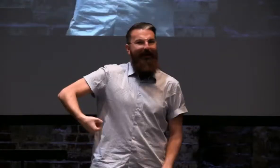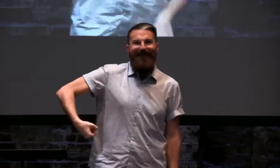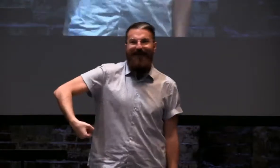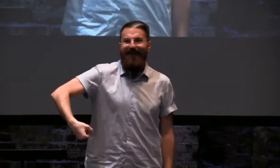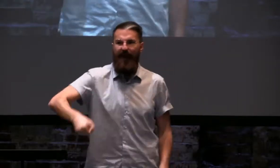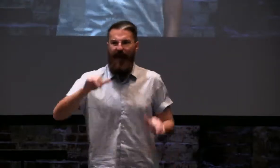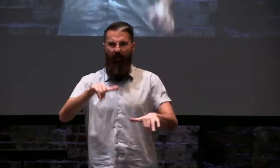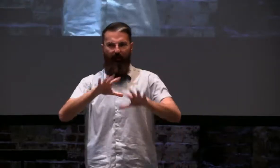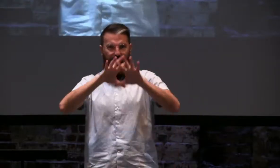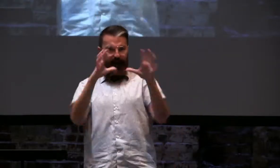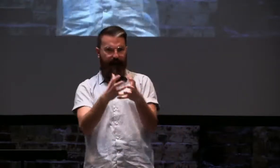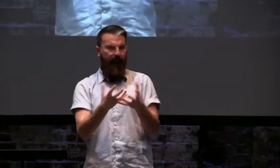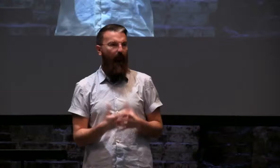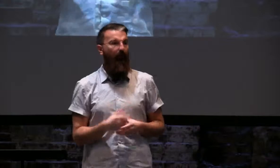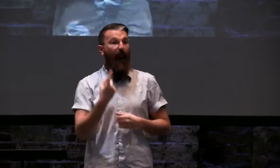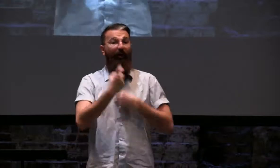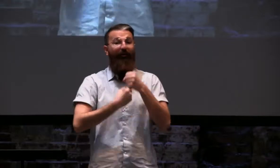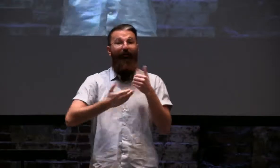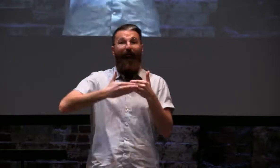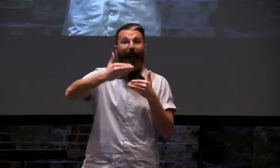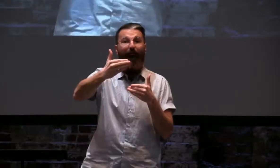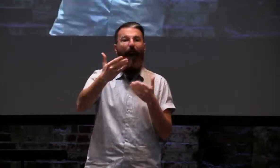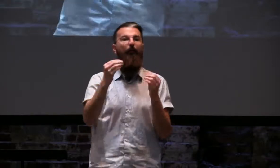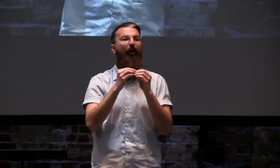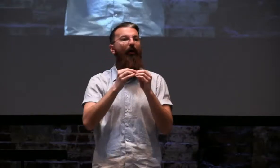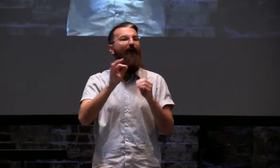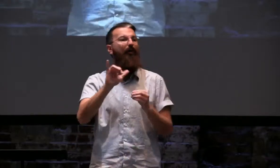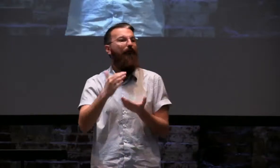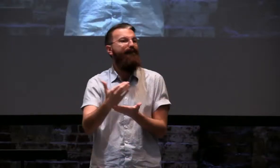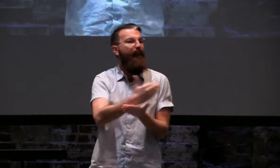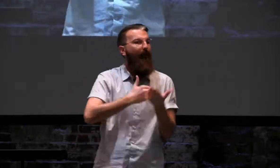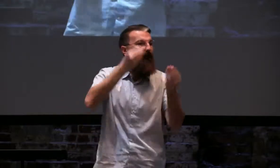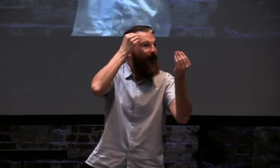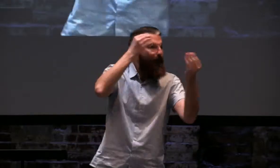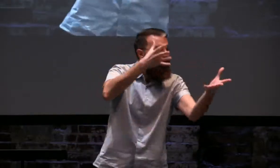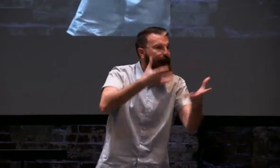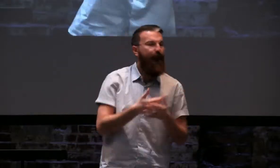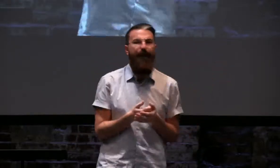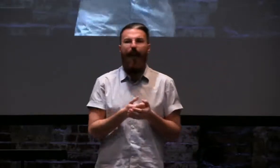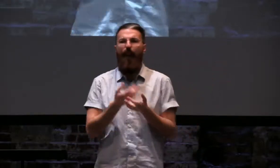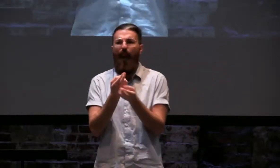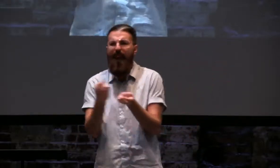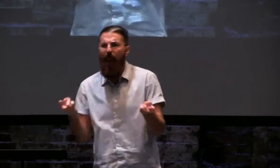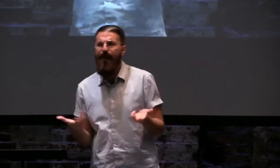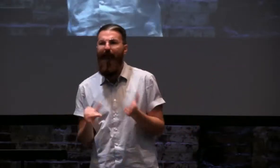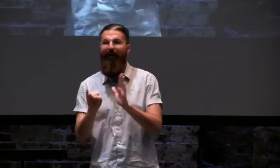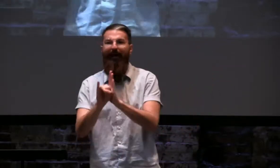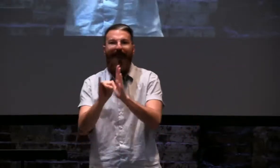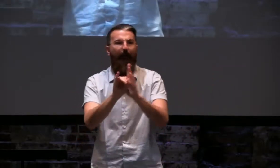so that we are training and the training then becomes a toolkit for all artists, producers, et cetera